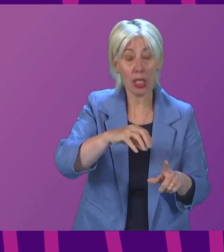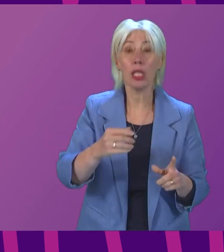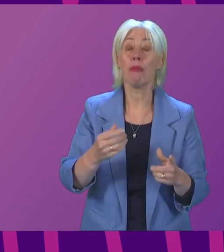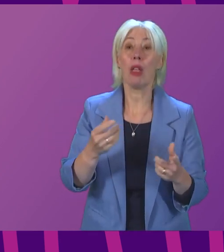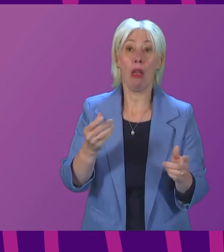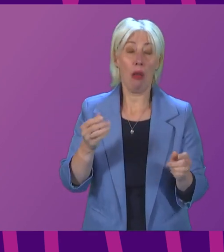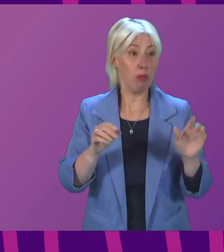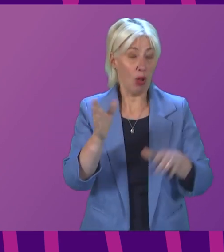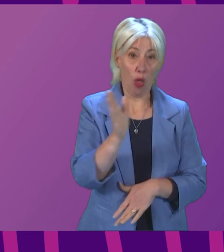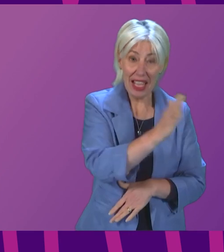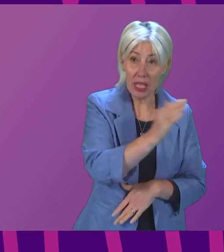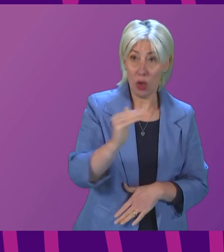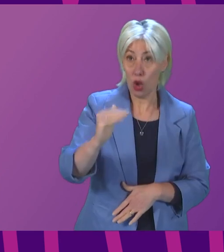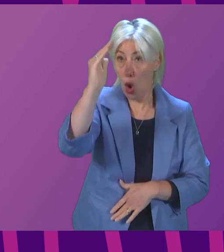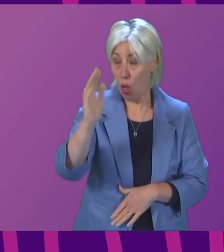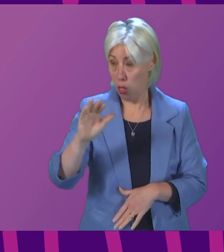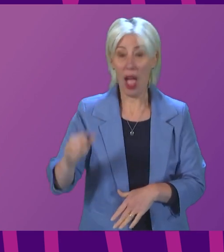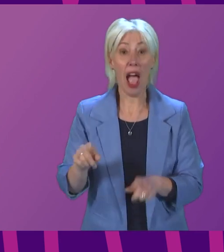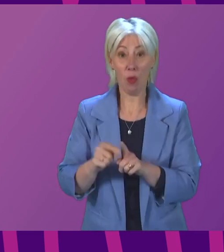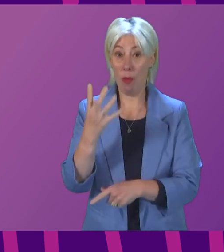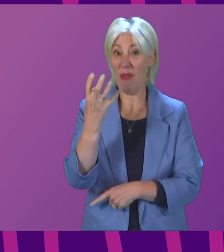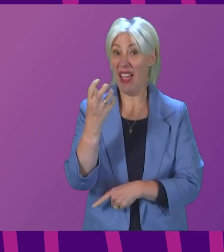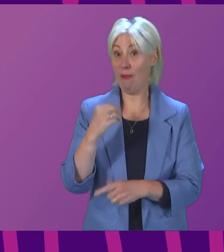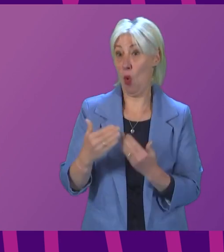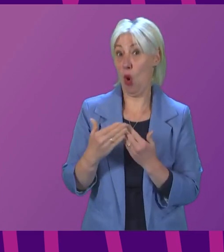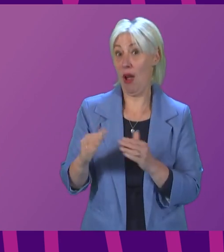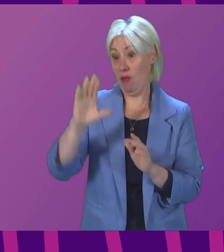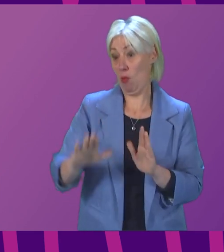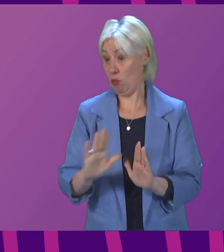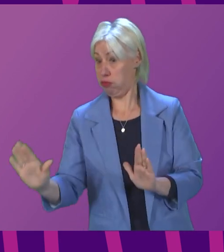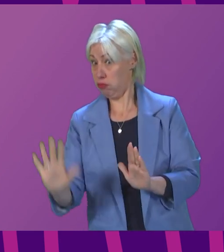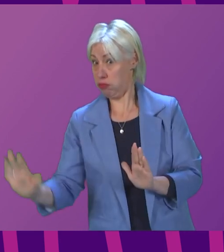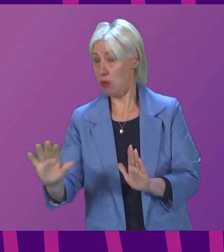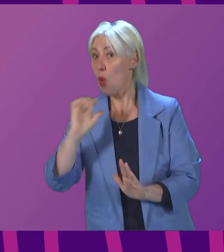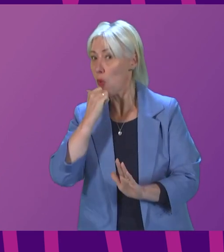We have delivered a pay deal for staff, in contrast to the pay freeze south of the border.